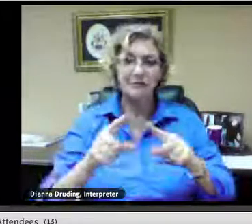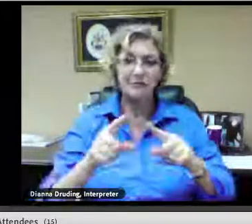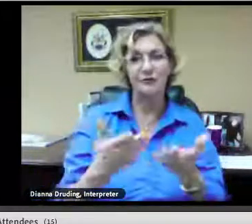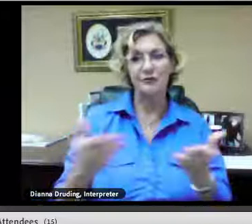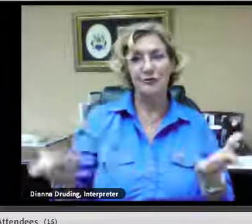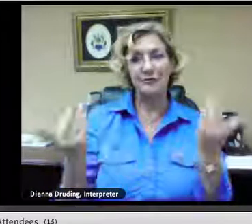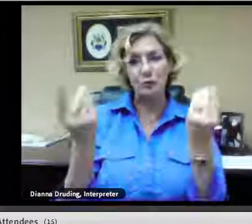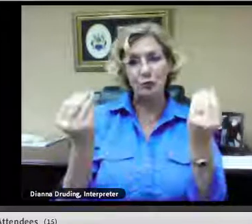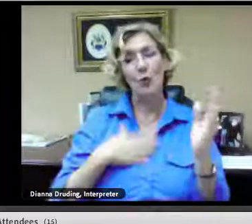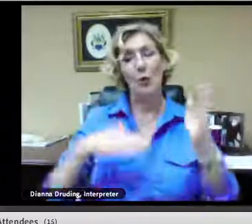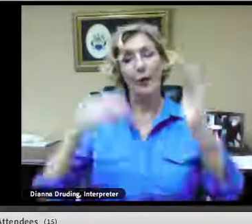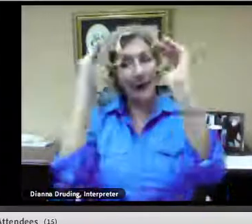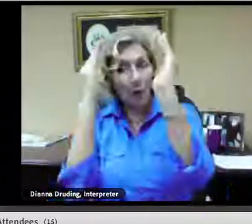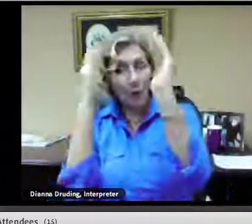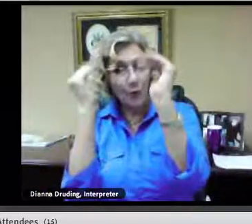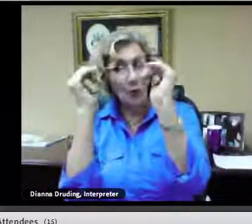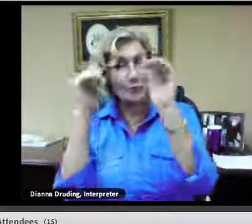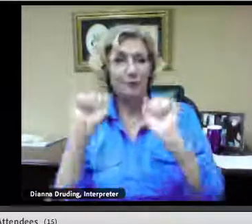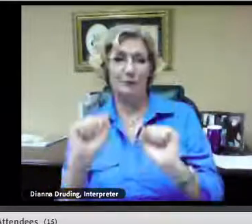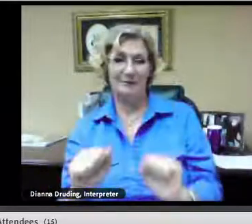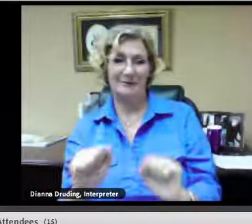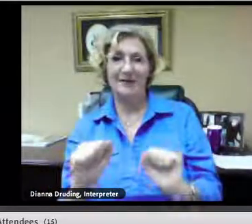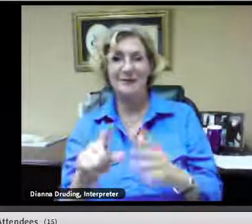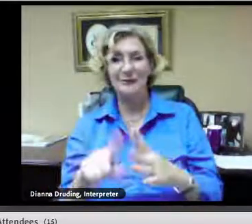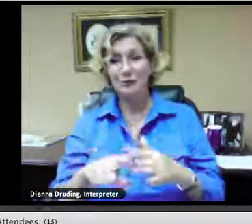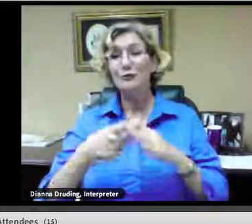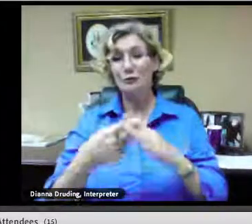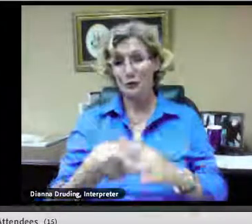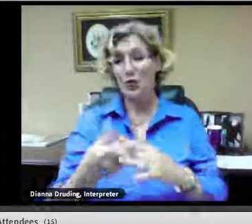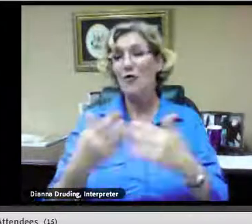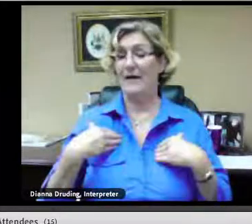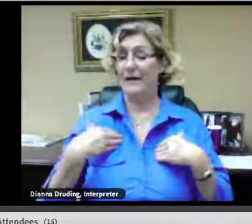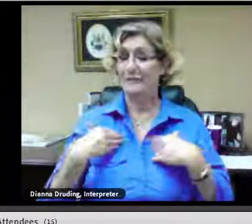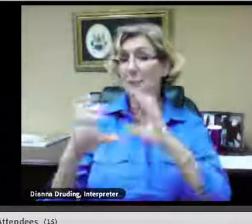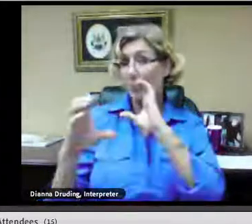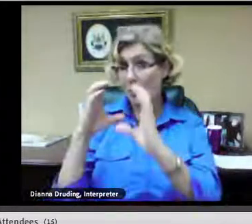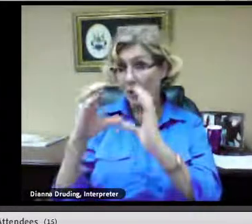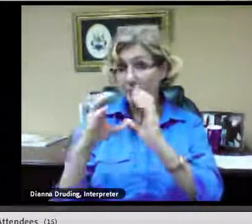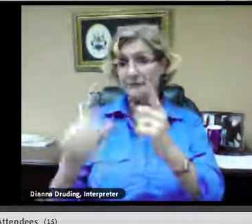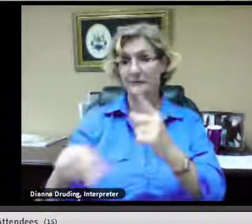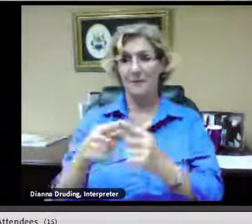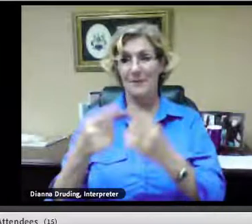we can get to some point where we can start having some conversations about this.